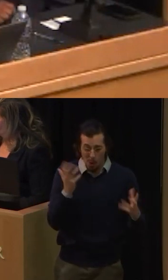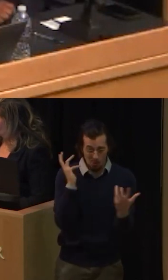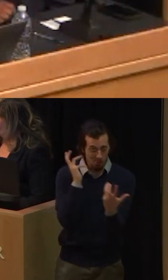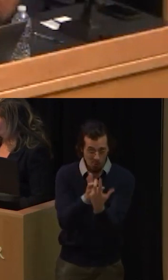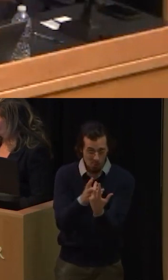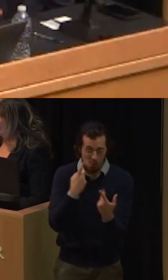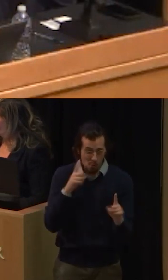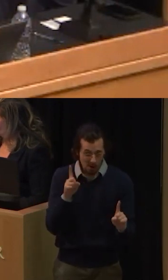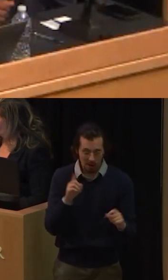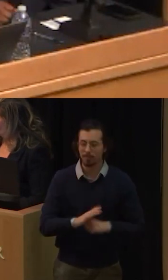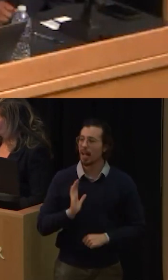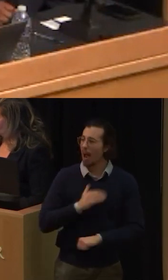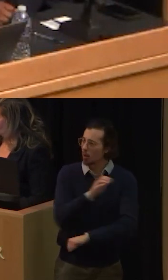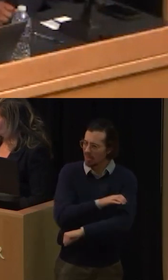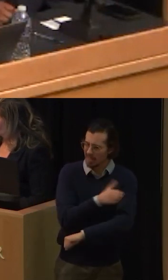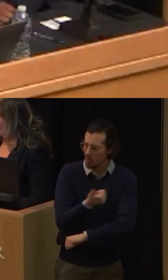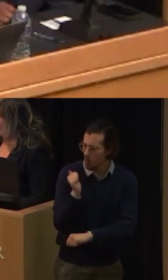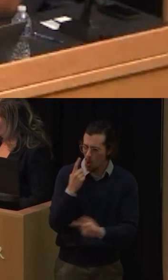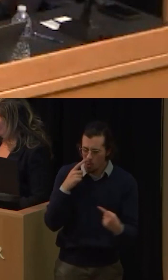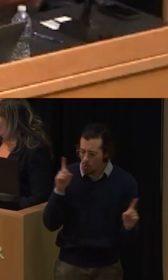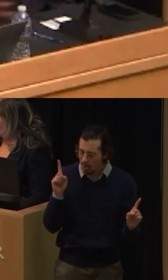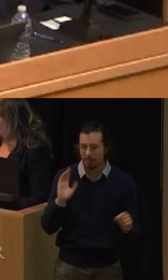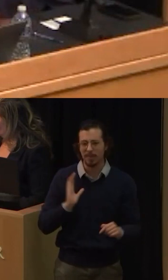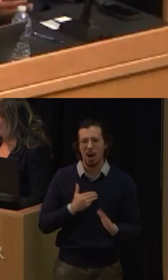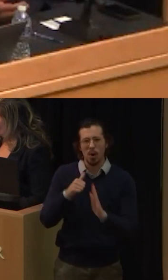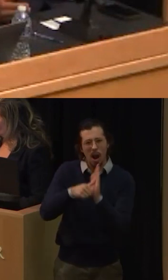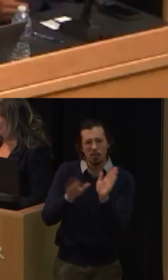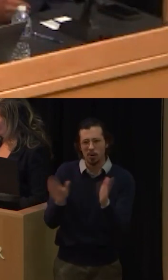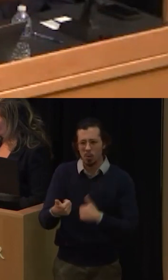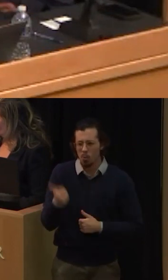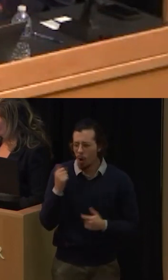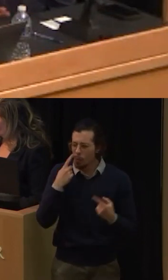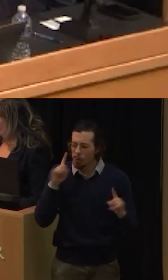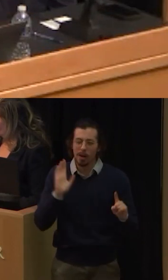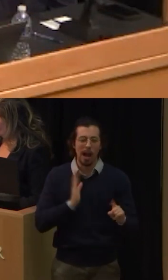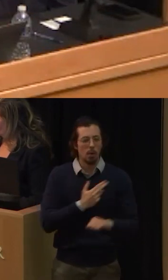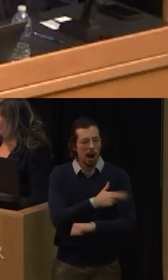That's it. Our clinic won't work. Our operating room won't work. Our hospital won't work.